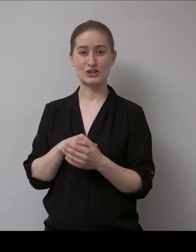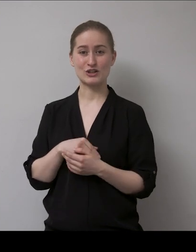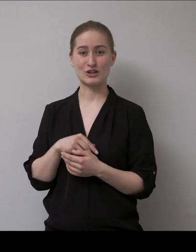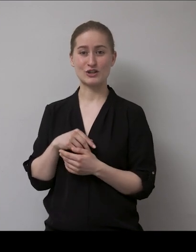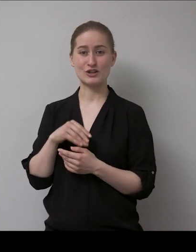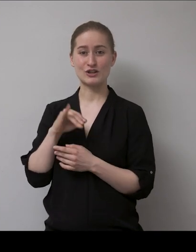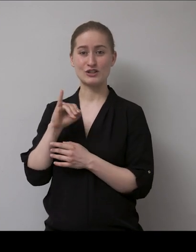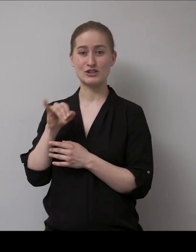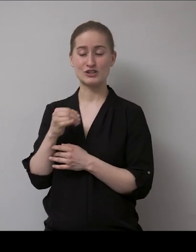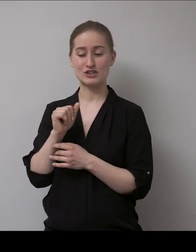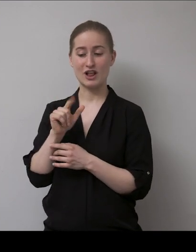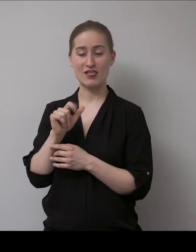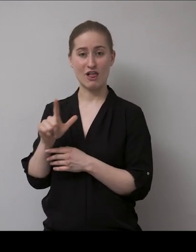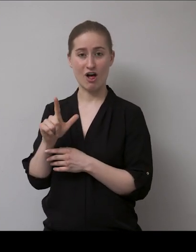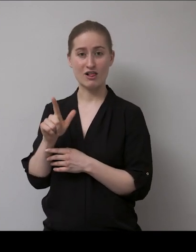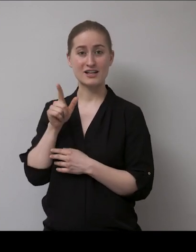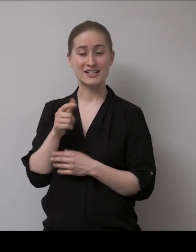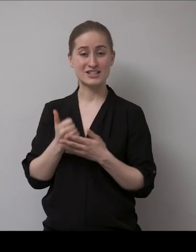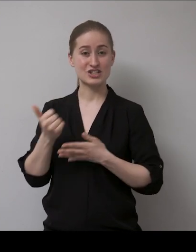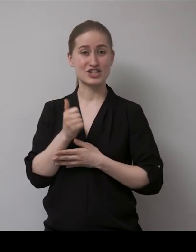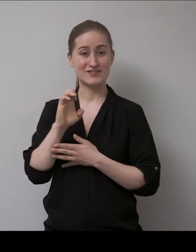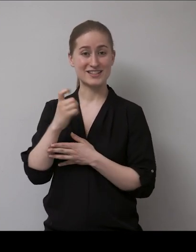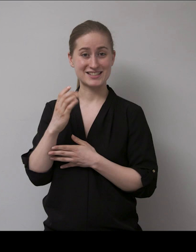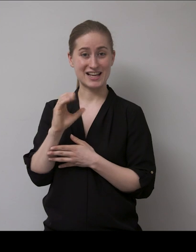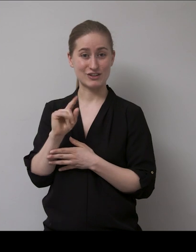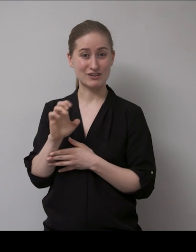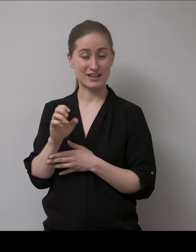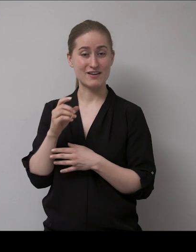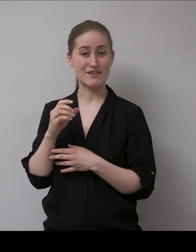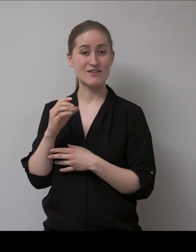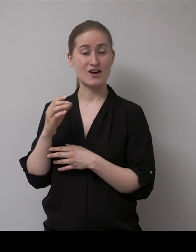Dr. Jallal is the chief executive officer and director of the Board of Immunocore,